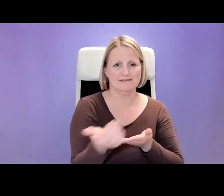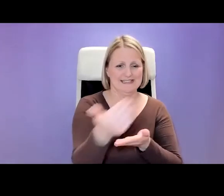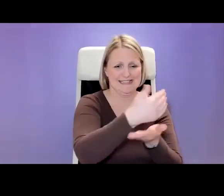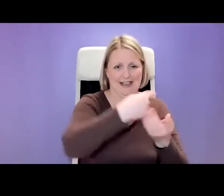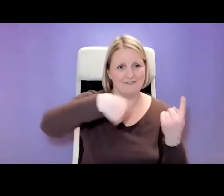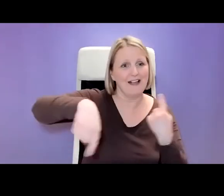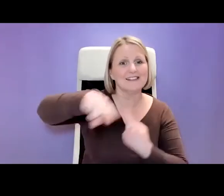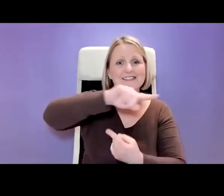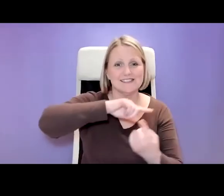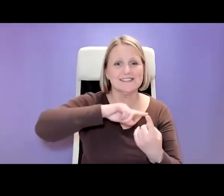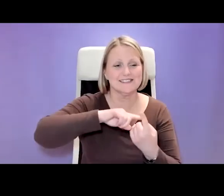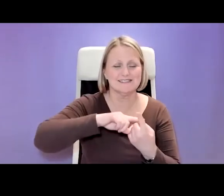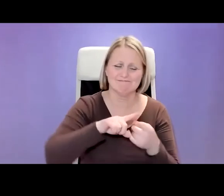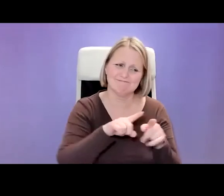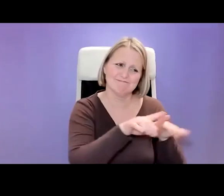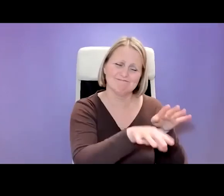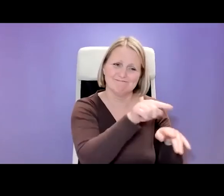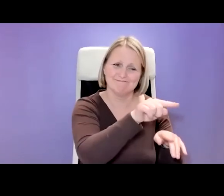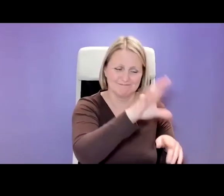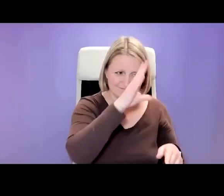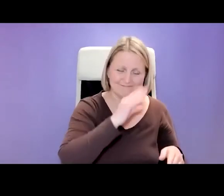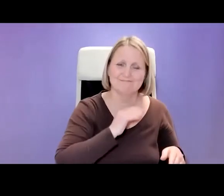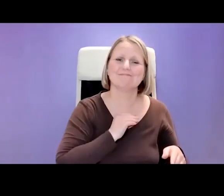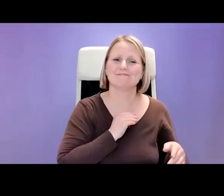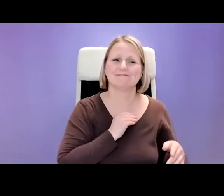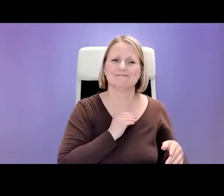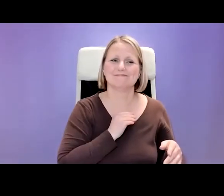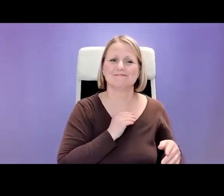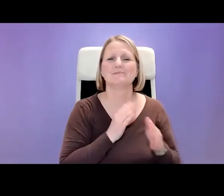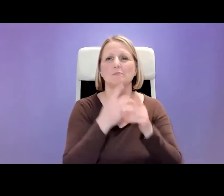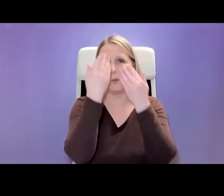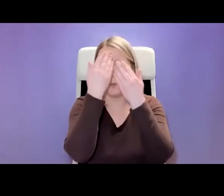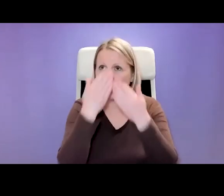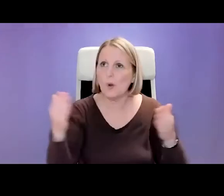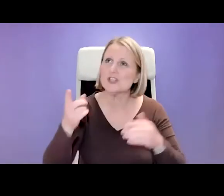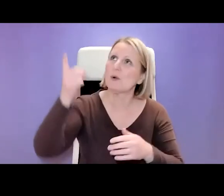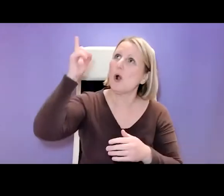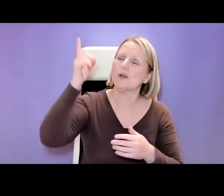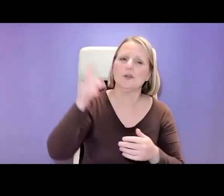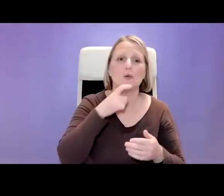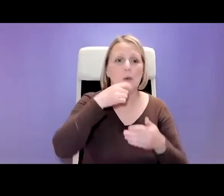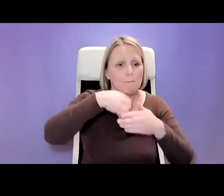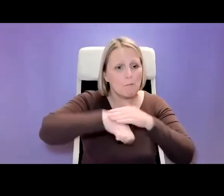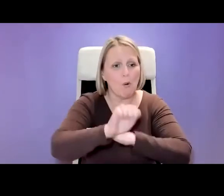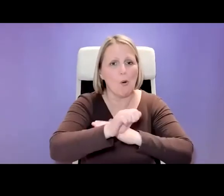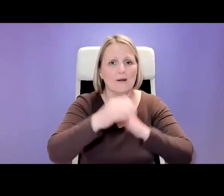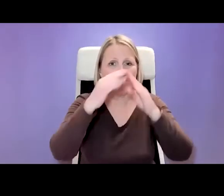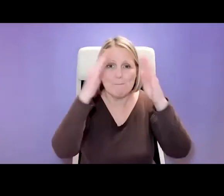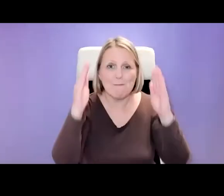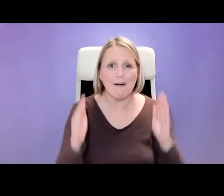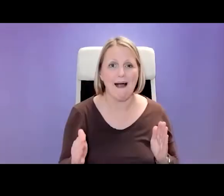As we're reminded this time of year we worship, a God who entered the human story in a barn, in the backwater of the Roman Empire